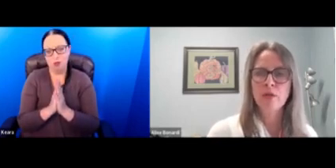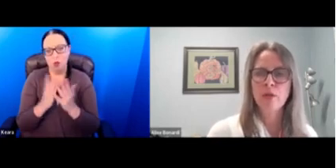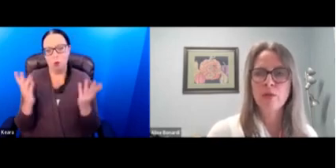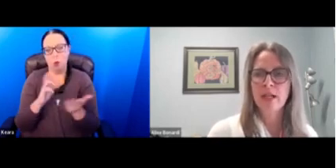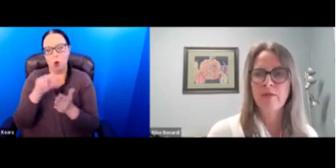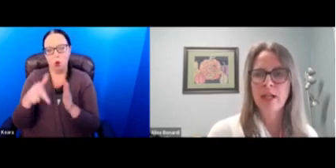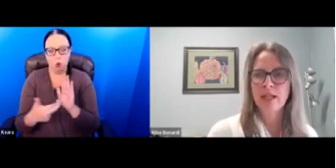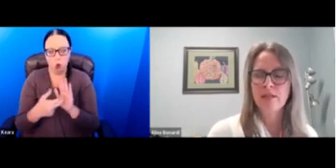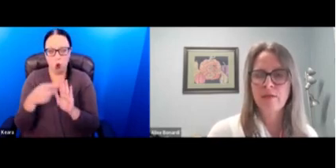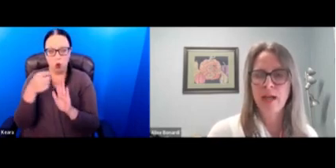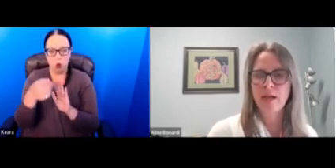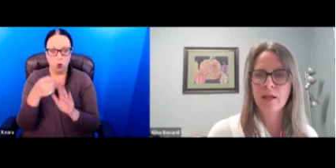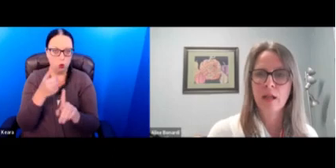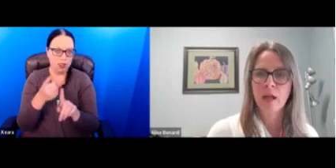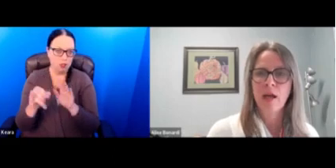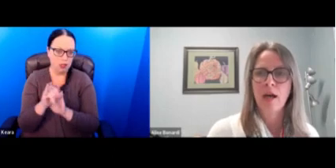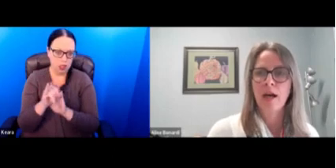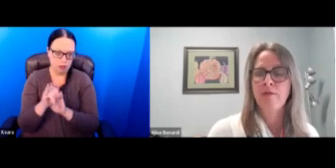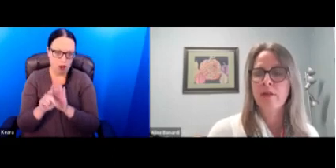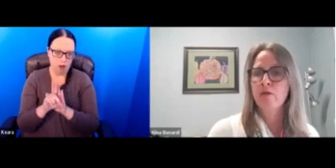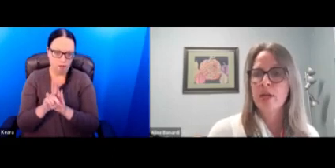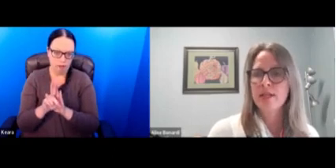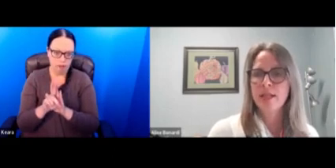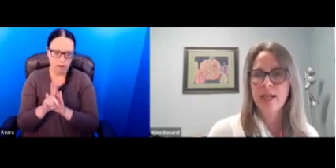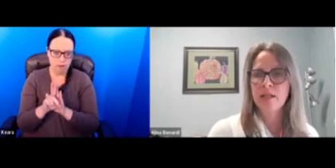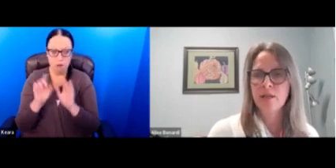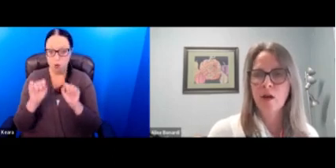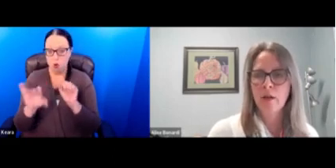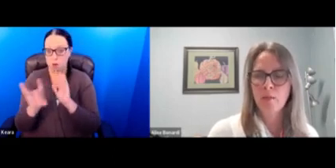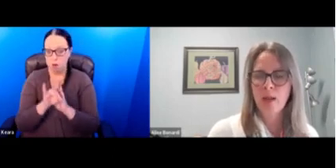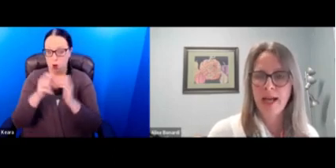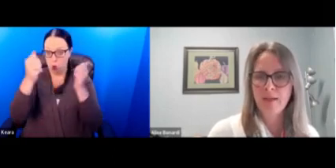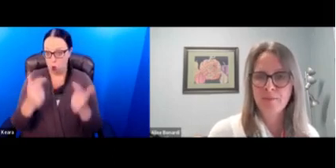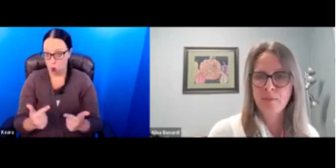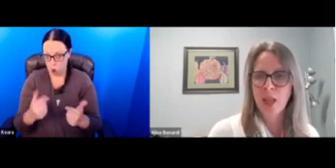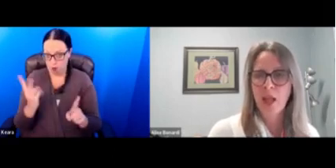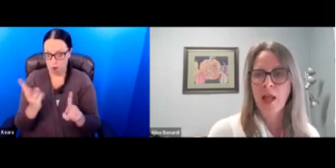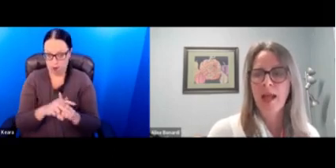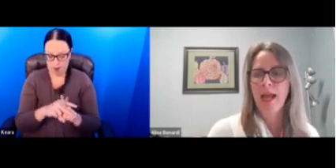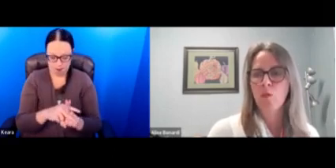do you self identify, feel free to select all that apply. And